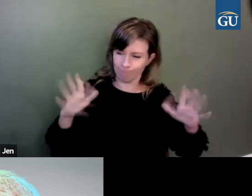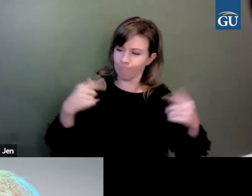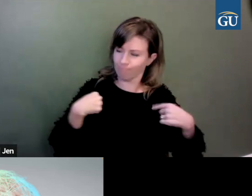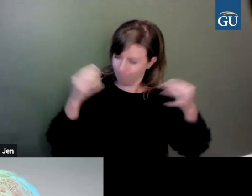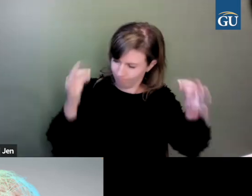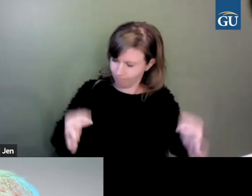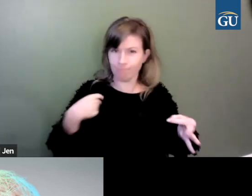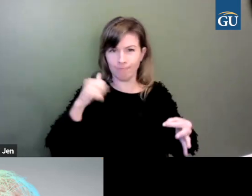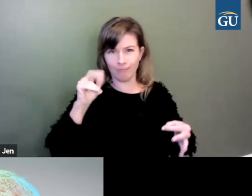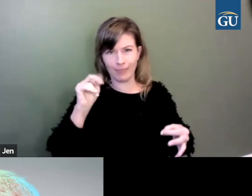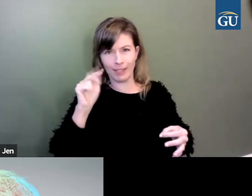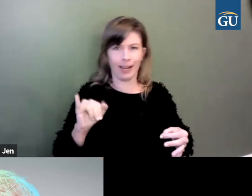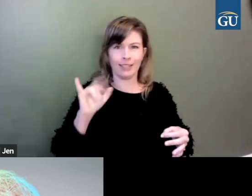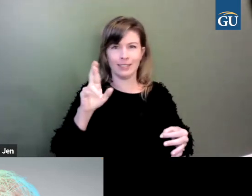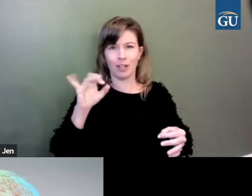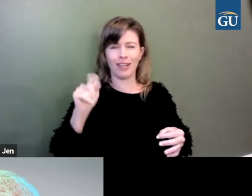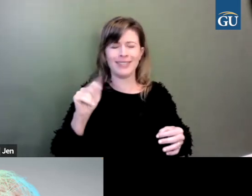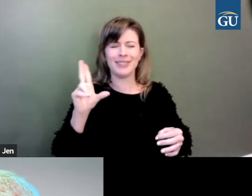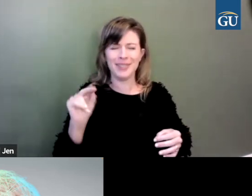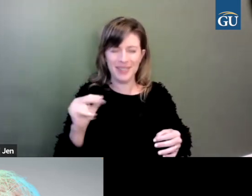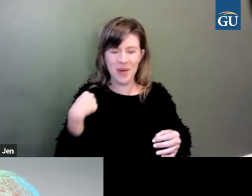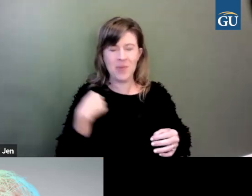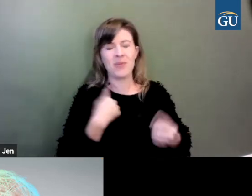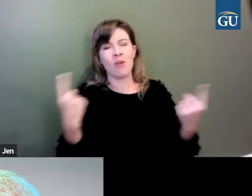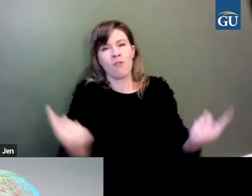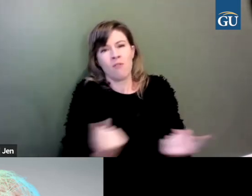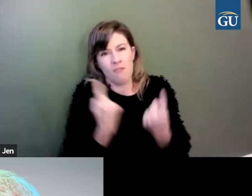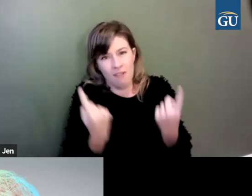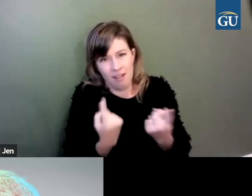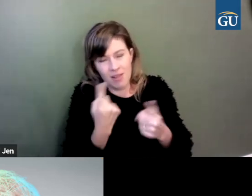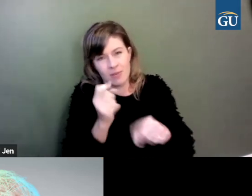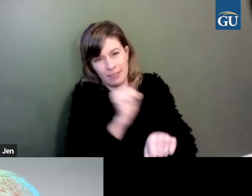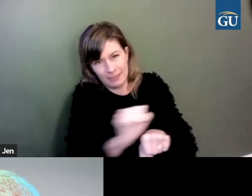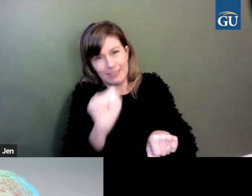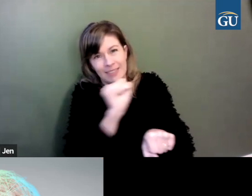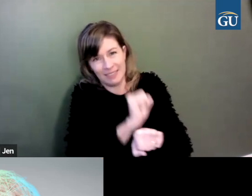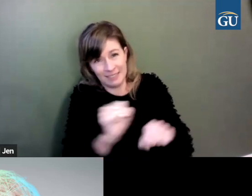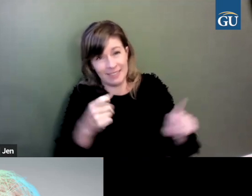of an incessant struggle we have to continue to deal with. So that's one thing I want us to think about. We can maybe